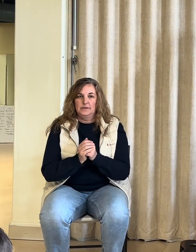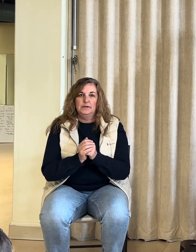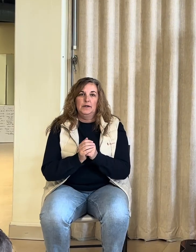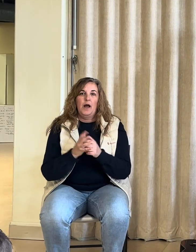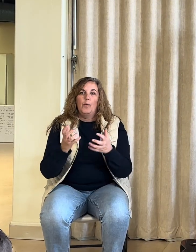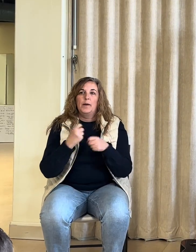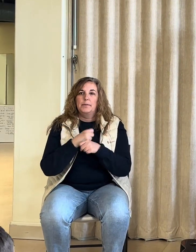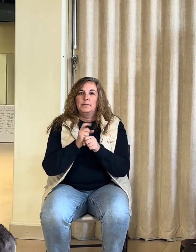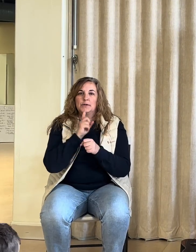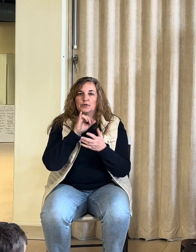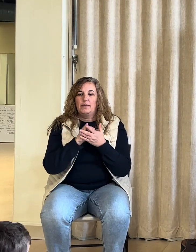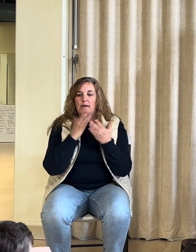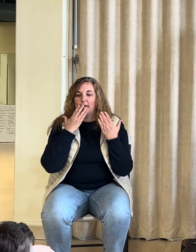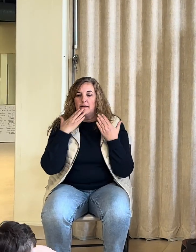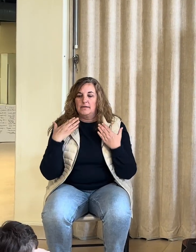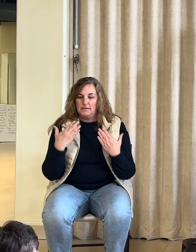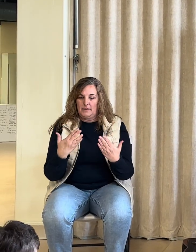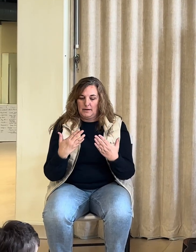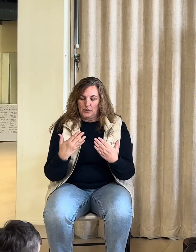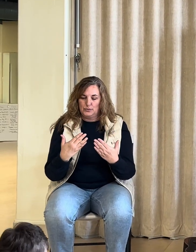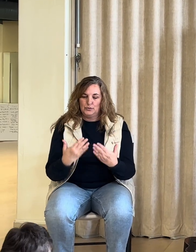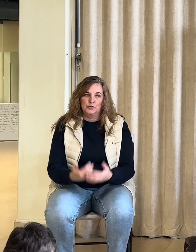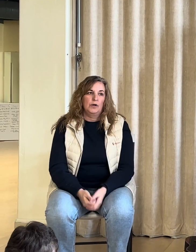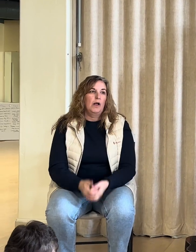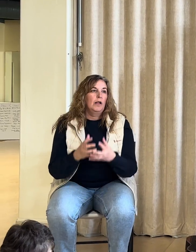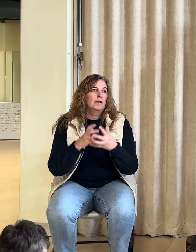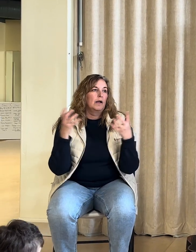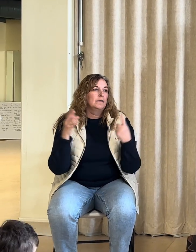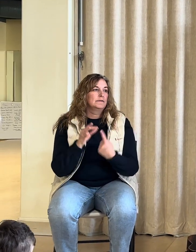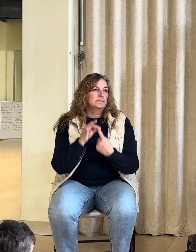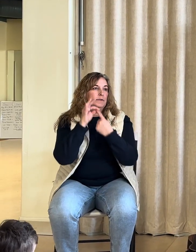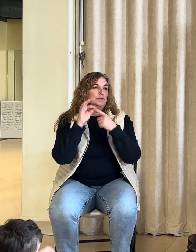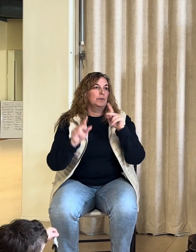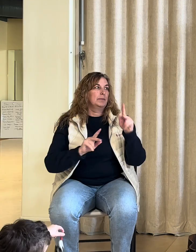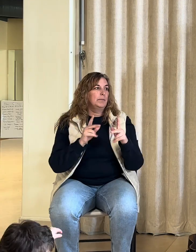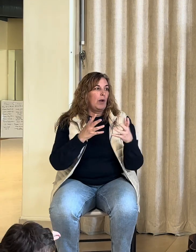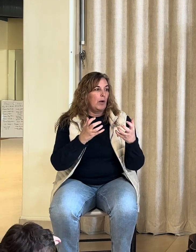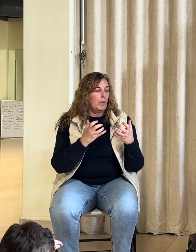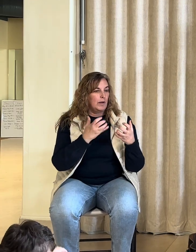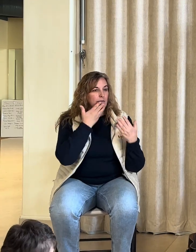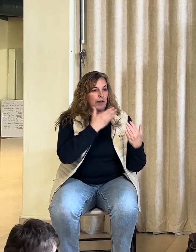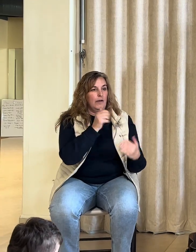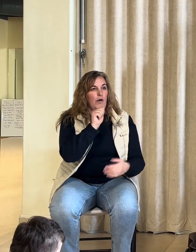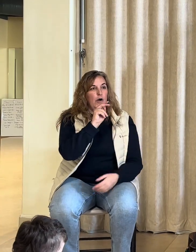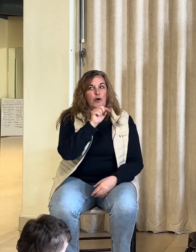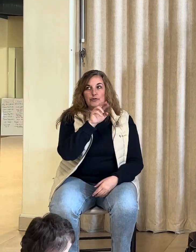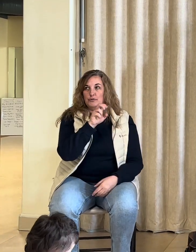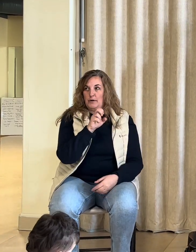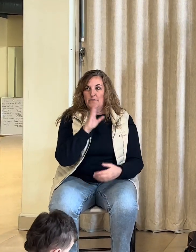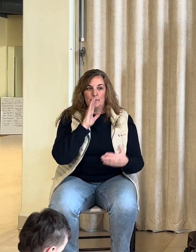that I thank a lot of special people. I want to thank Mr. Andre for being here.